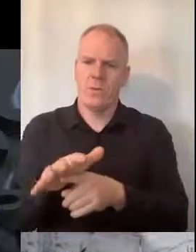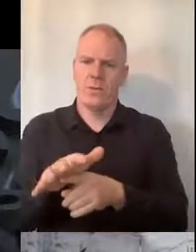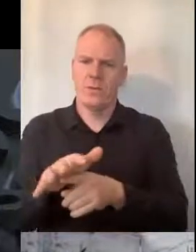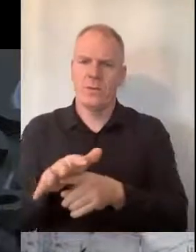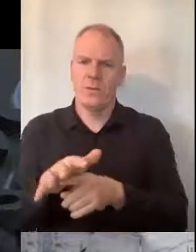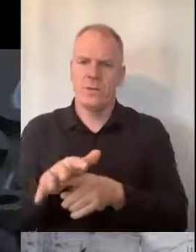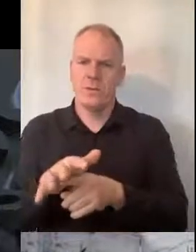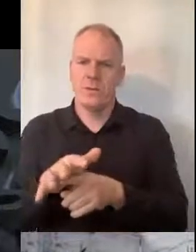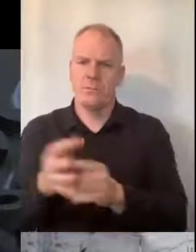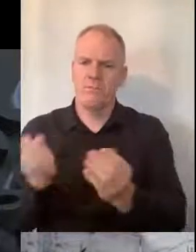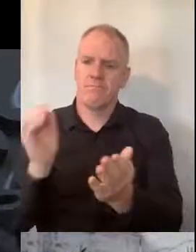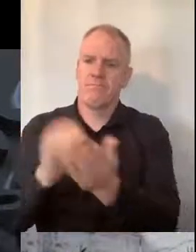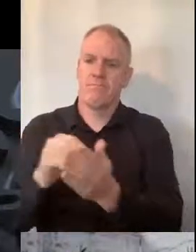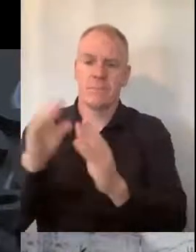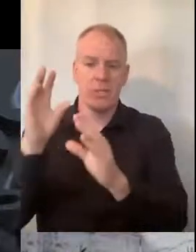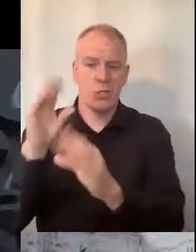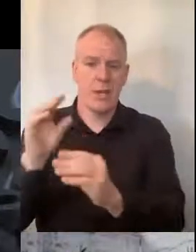to add that into the chat, that would be great.